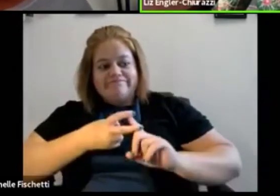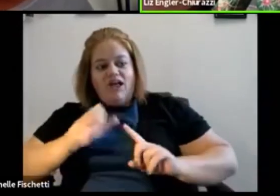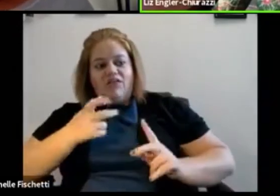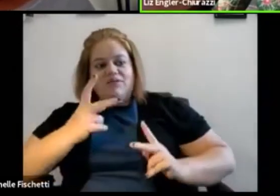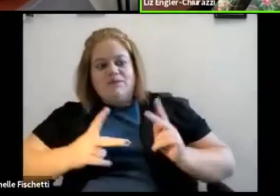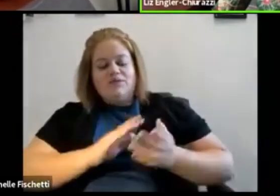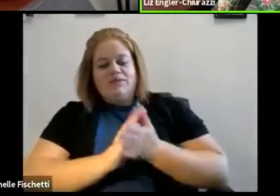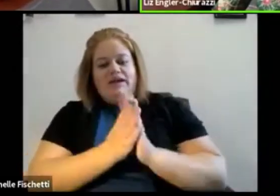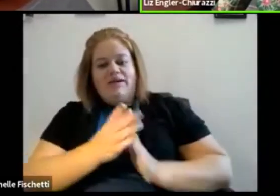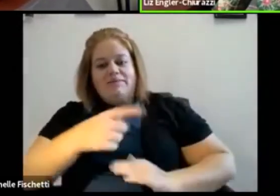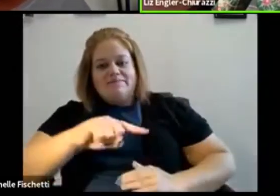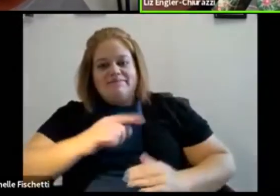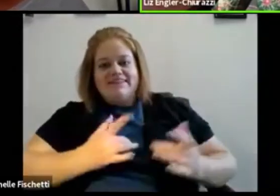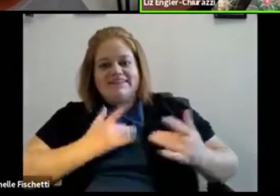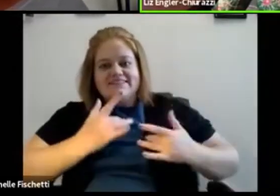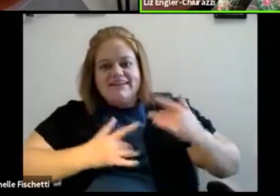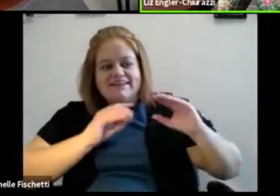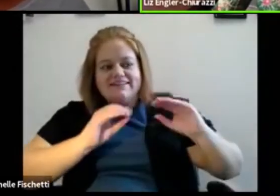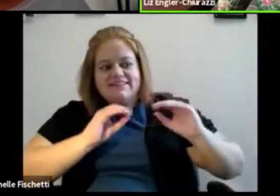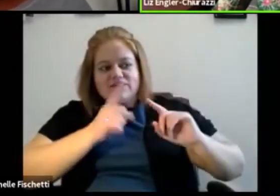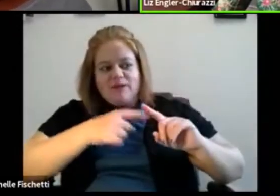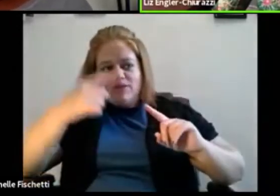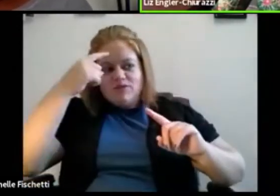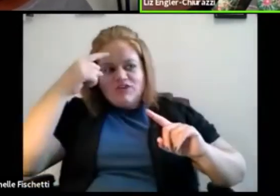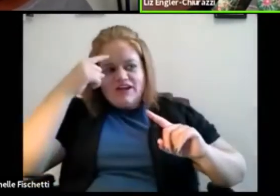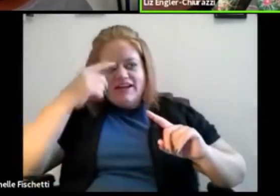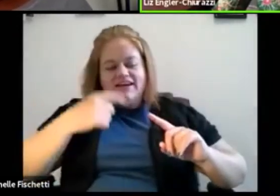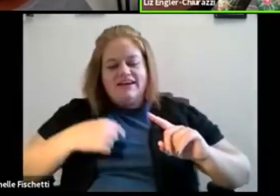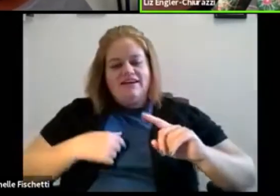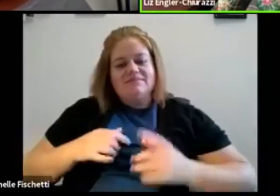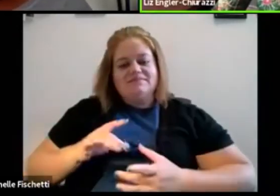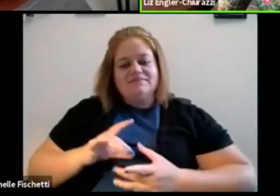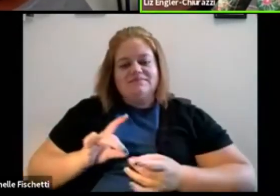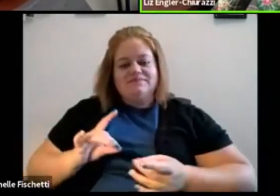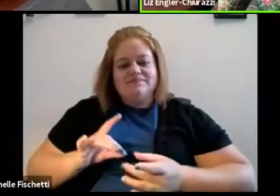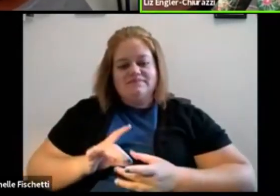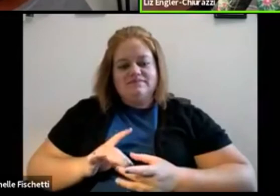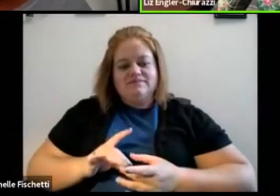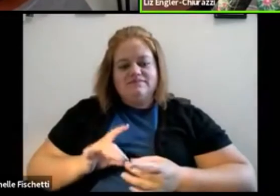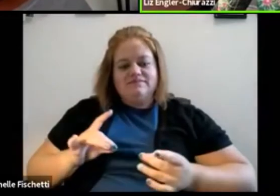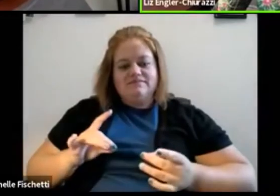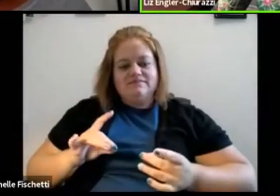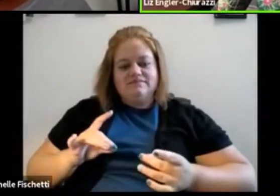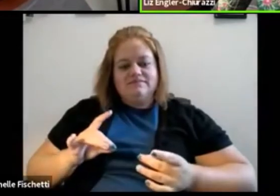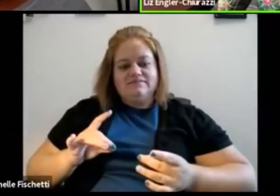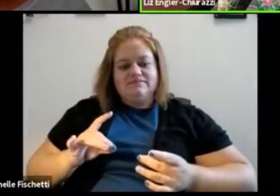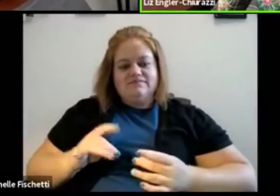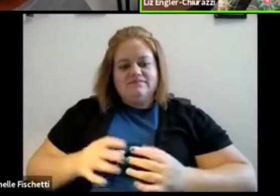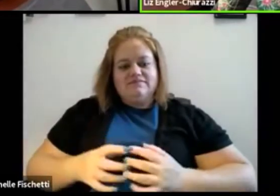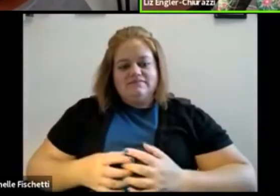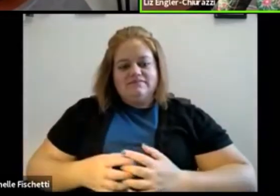teaching them about the brain and I'll mention that I did not learn about